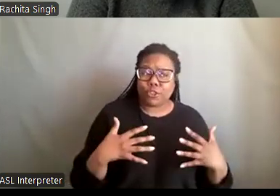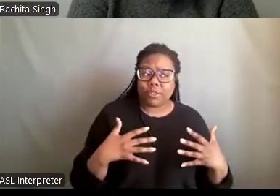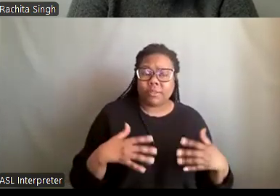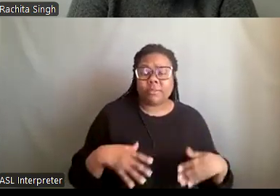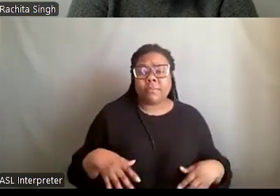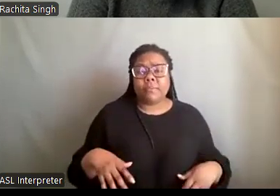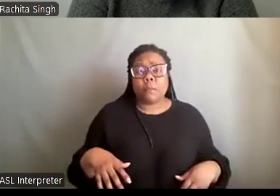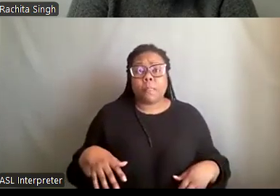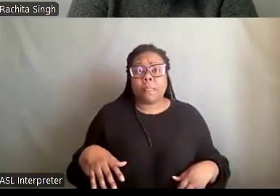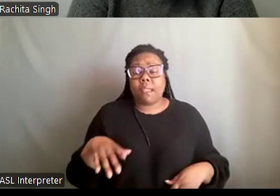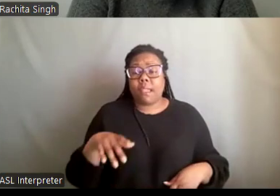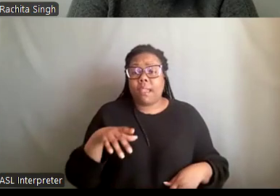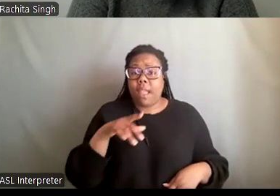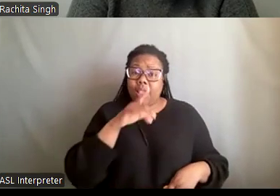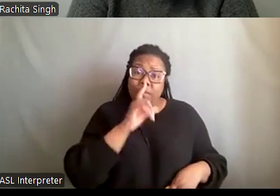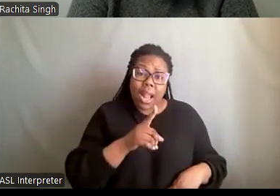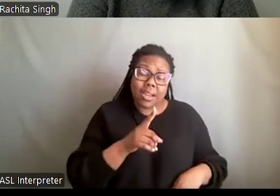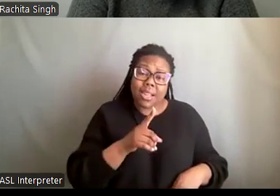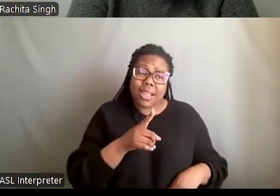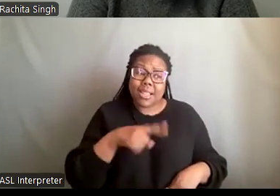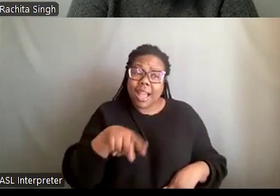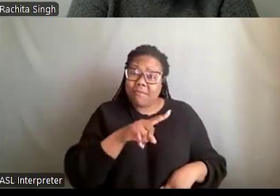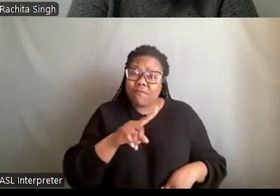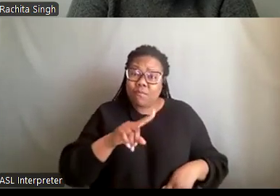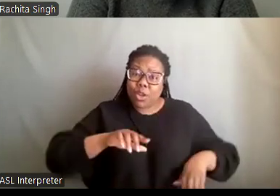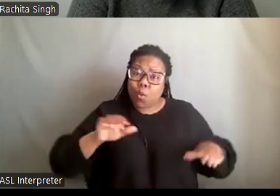and also the reality that so many people have been